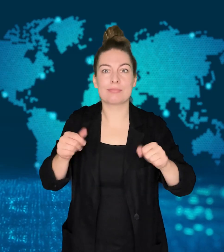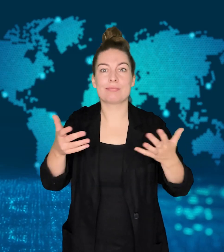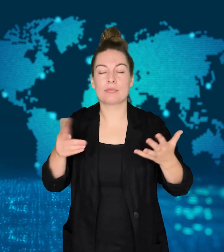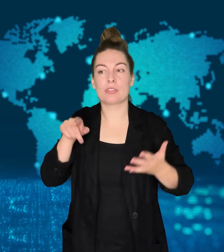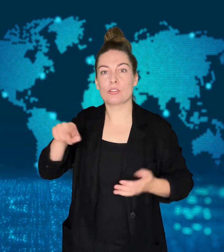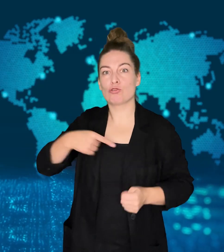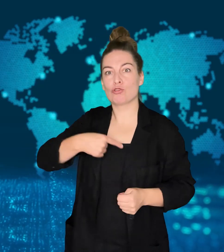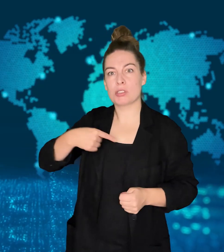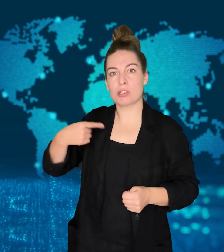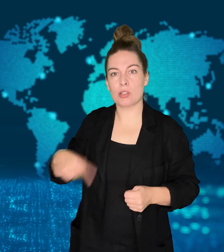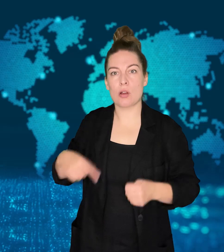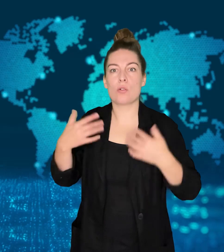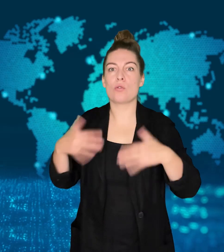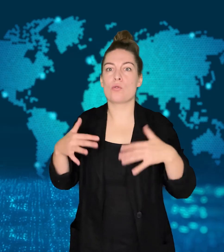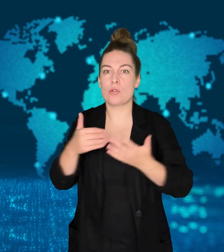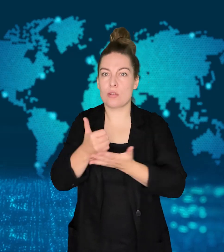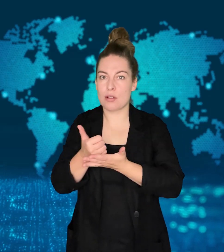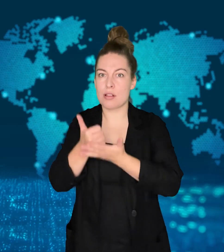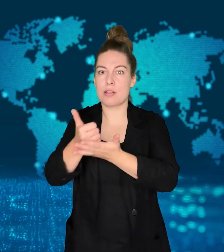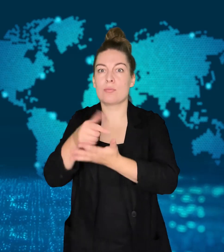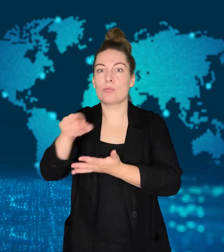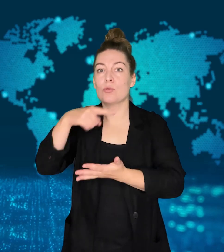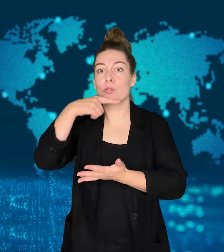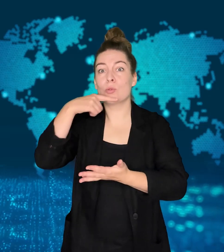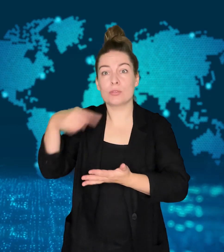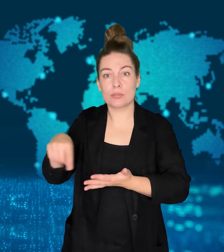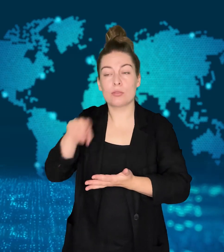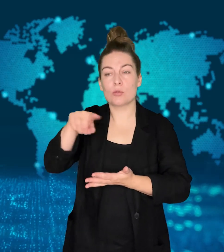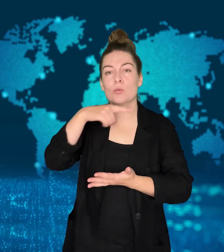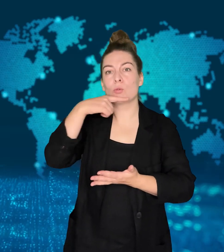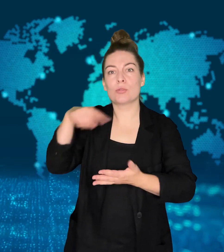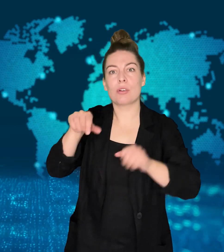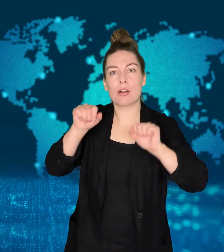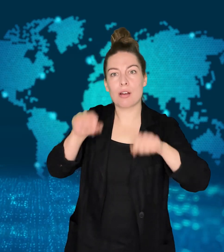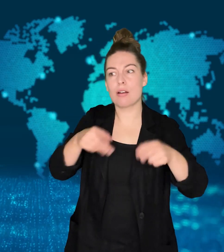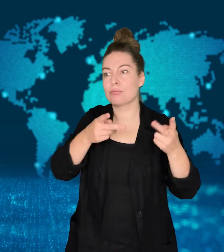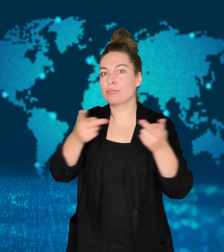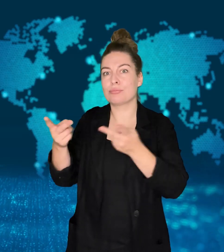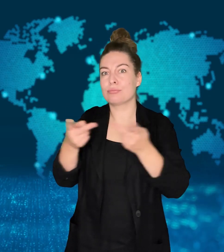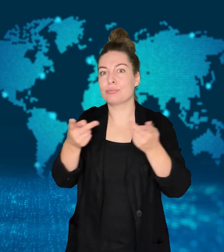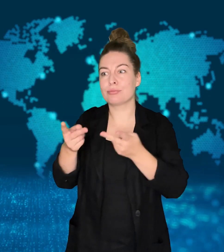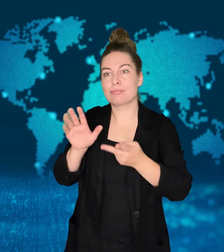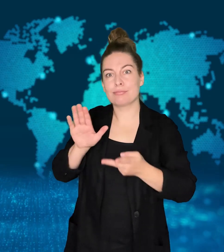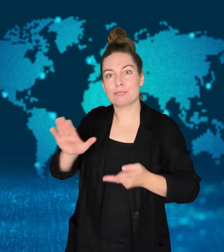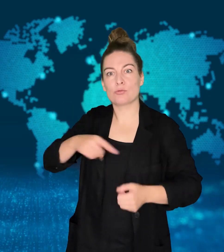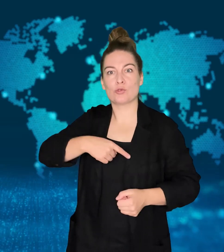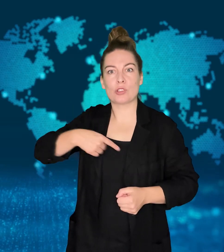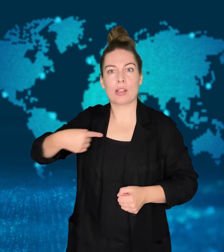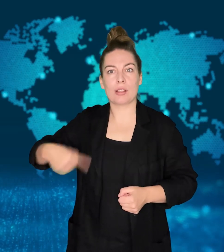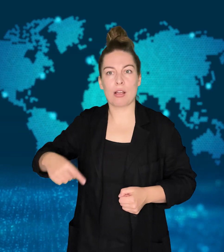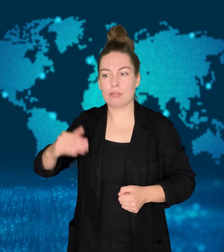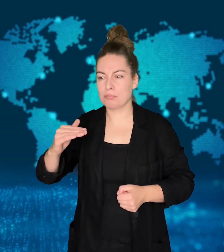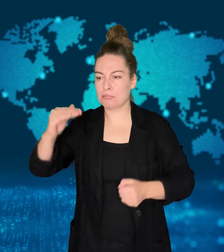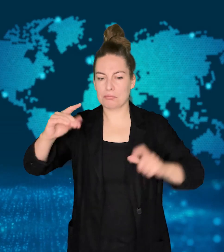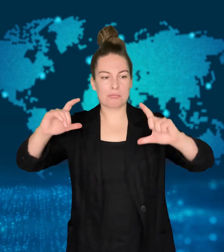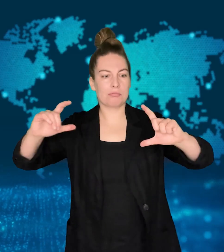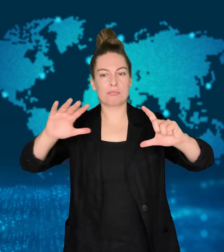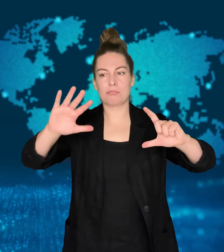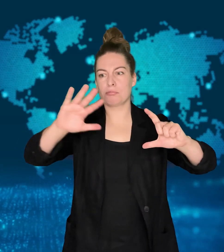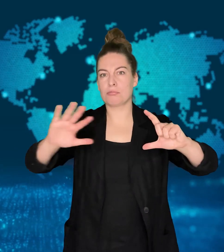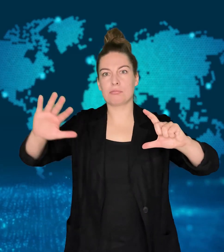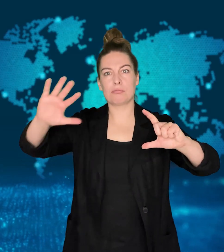This has helped as other countries have hit Russia with sanctions.